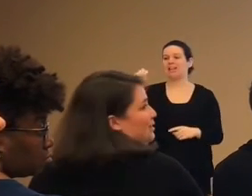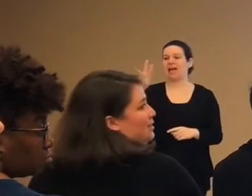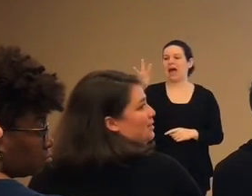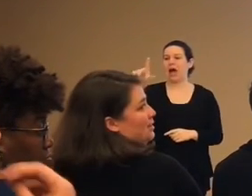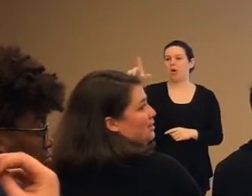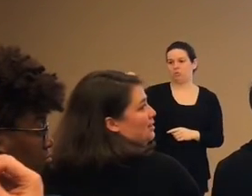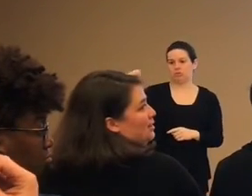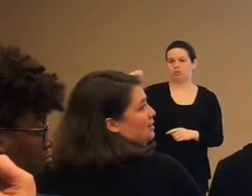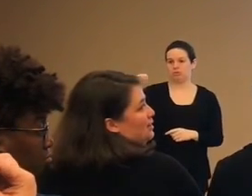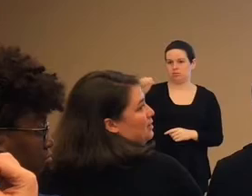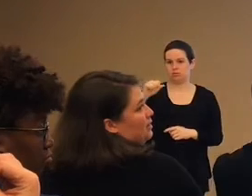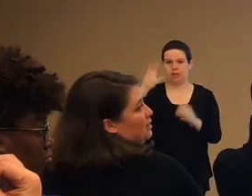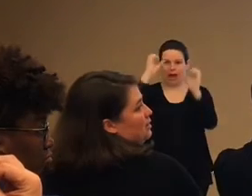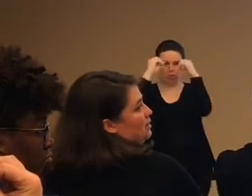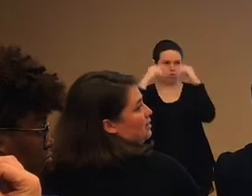Alliston yeah